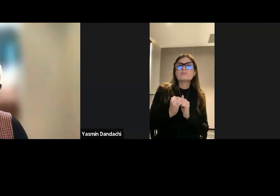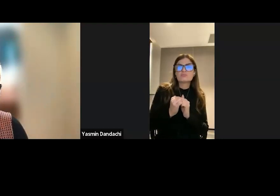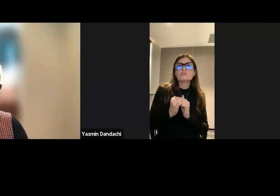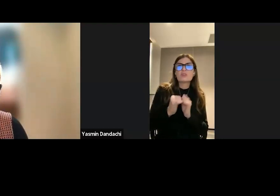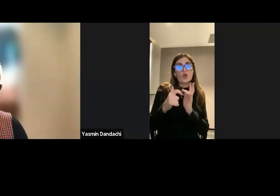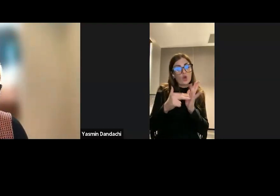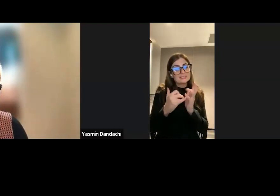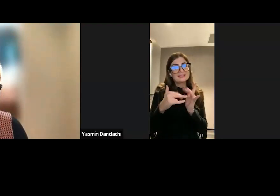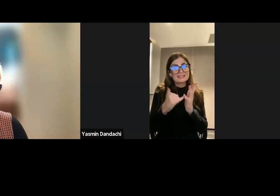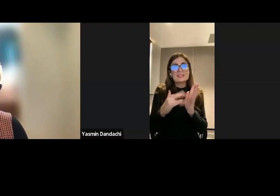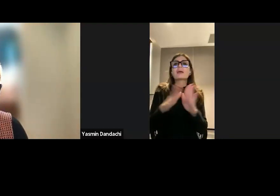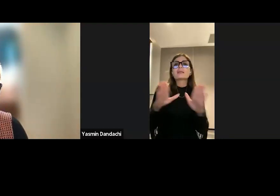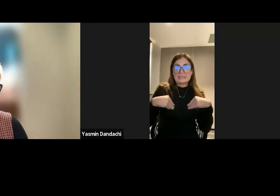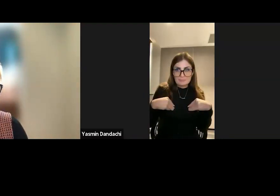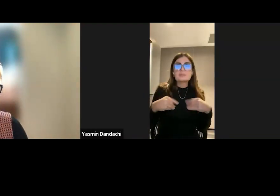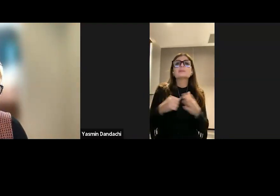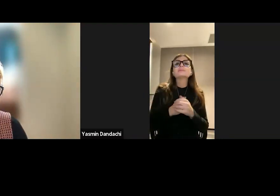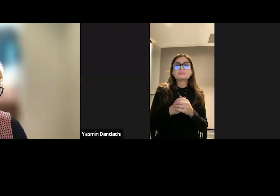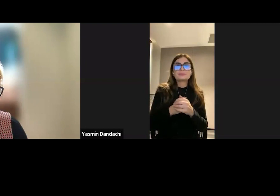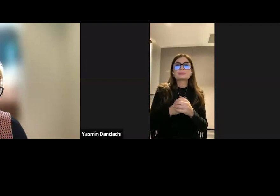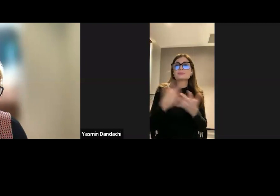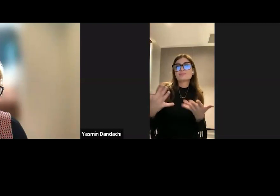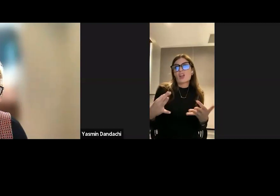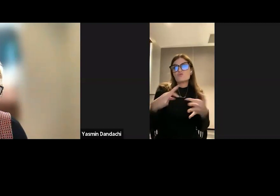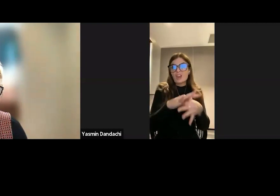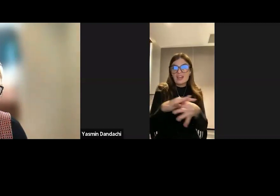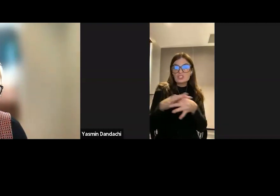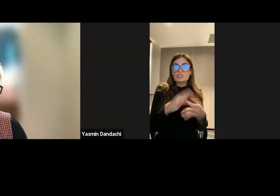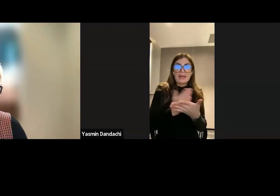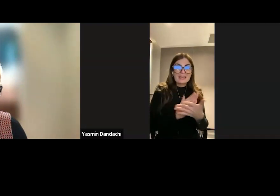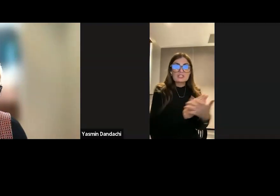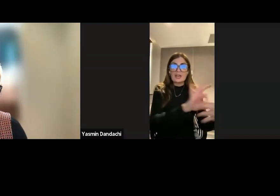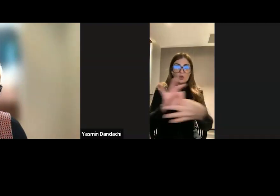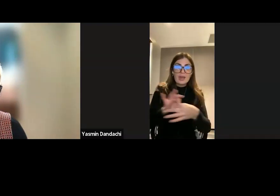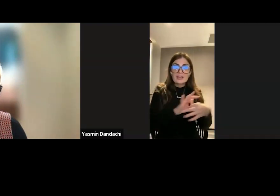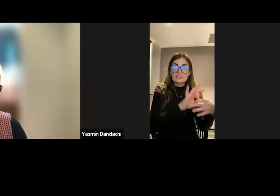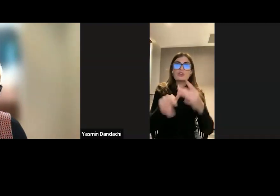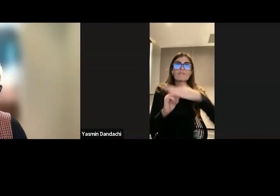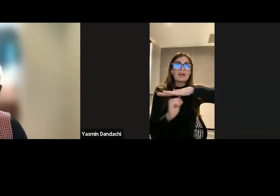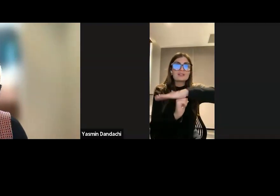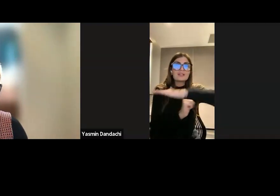and that relationships and shared connections are the foundations of the group or the network.